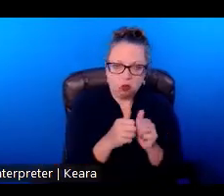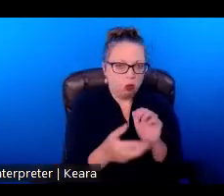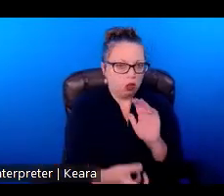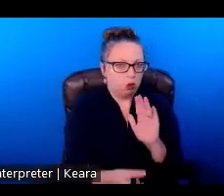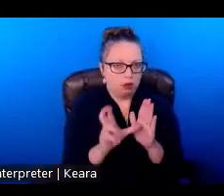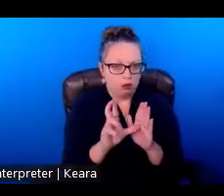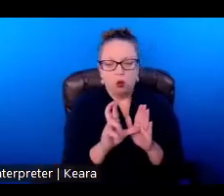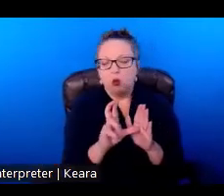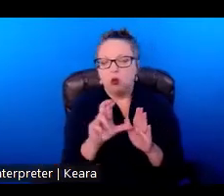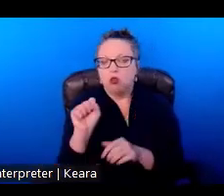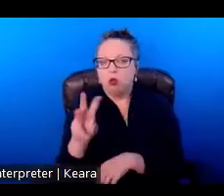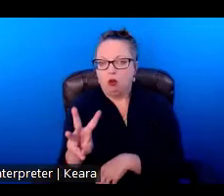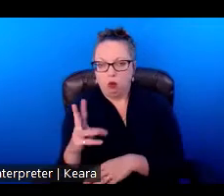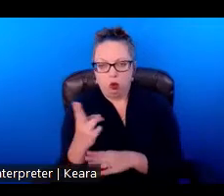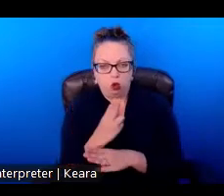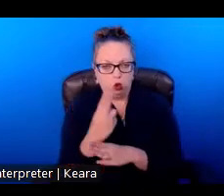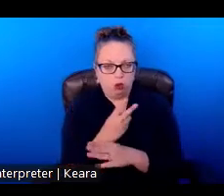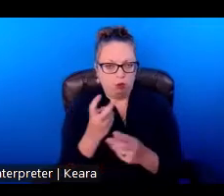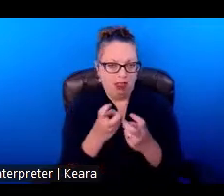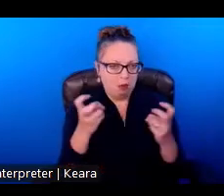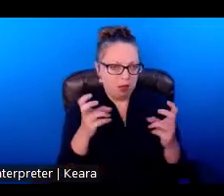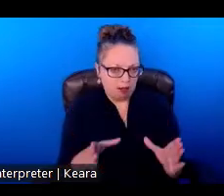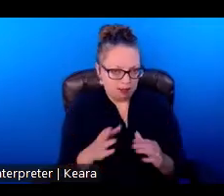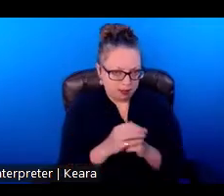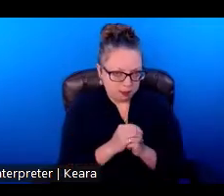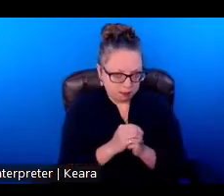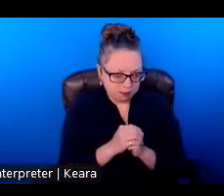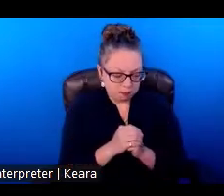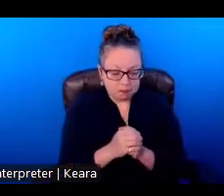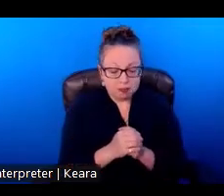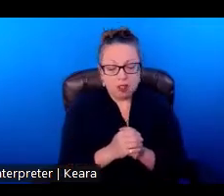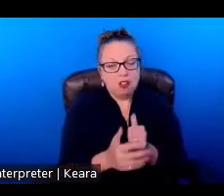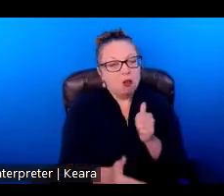panelists. In almost every case it is possible to convert